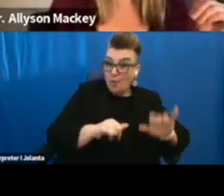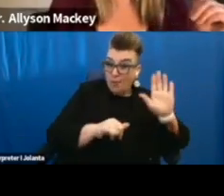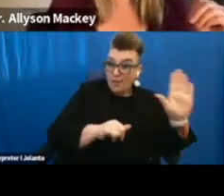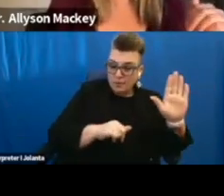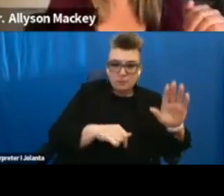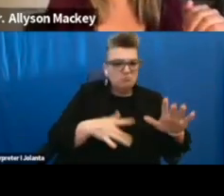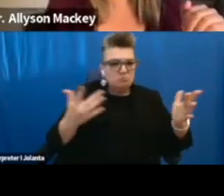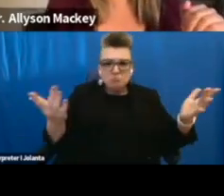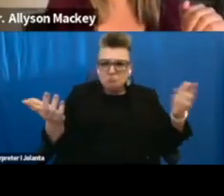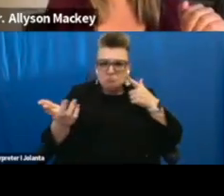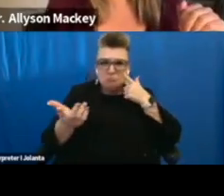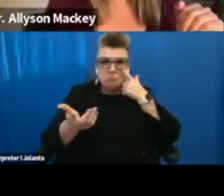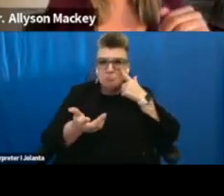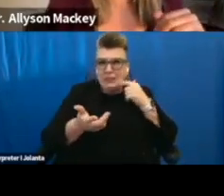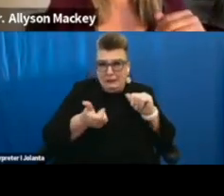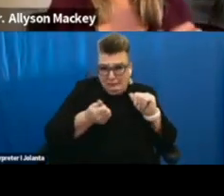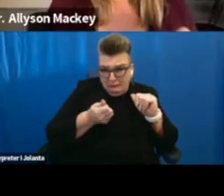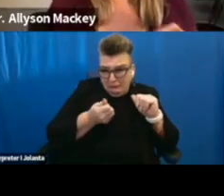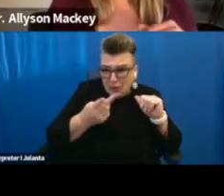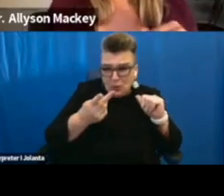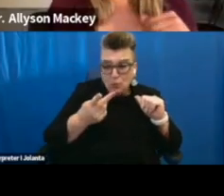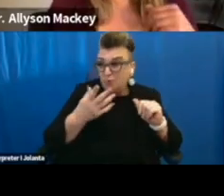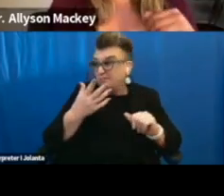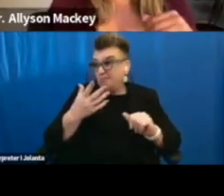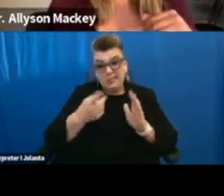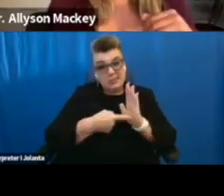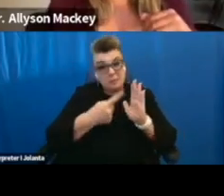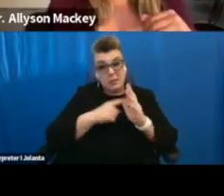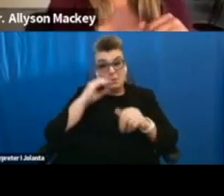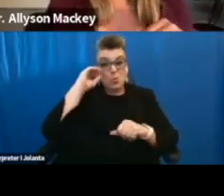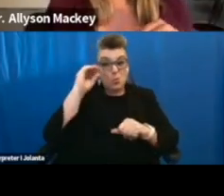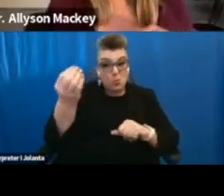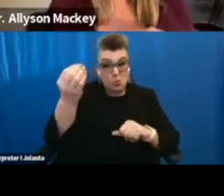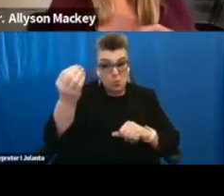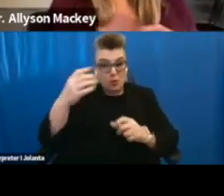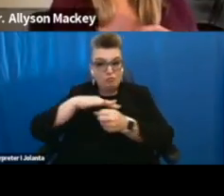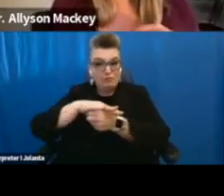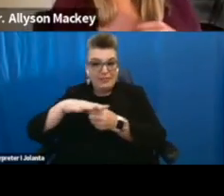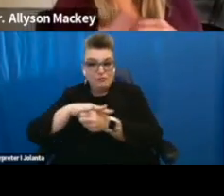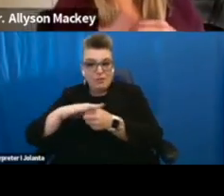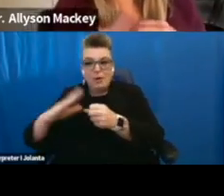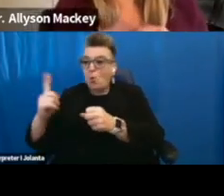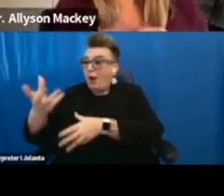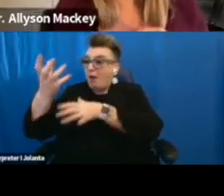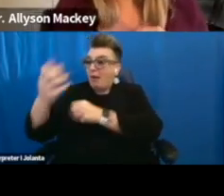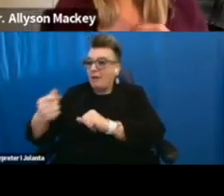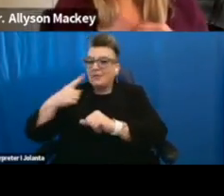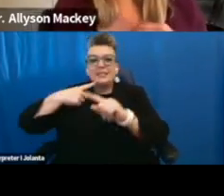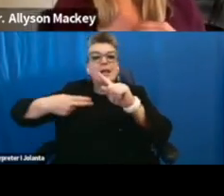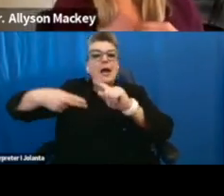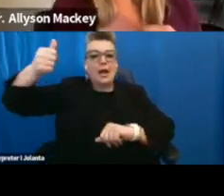few of any regions where confidence is higher in children so the story of development seems